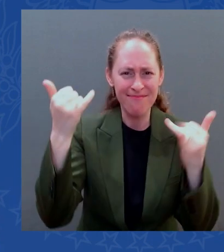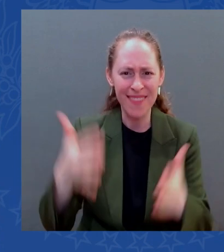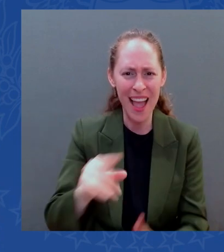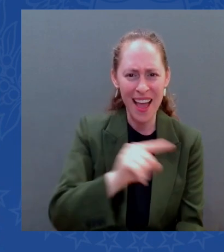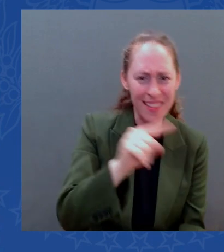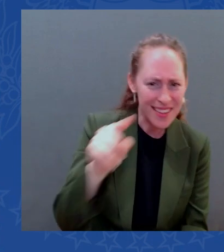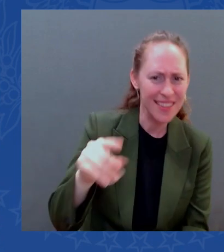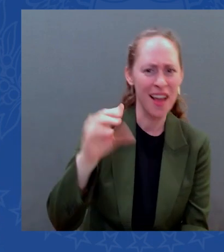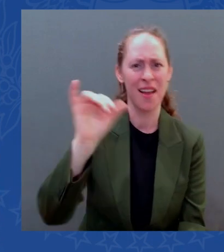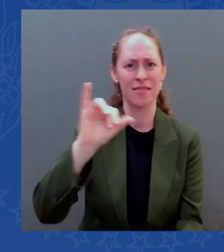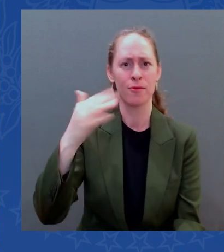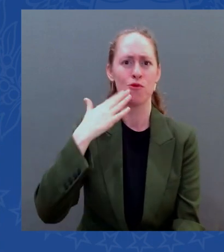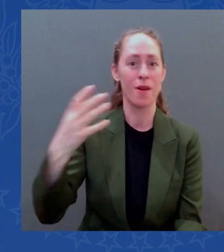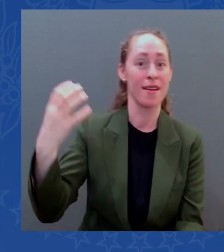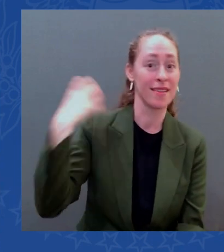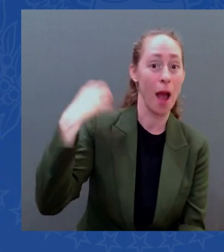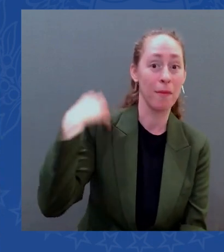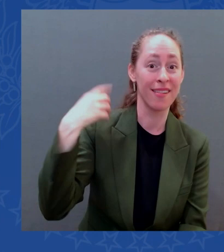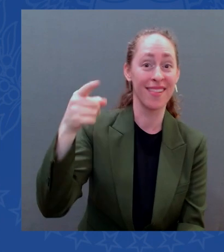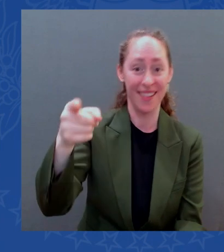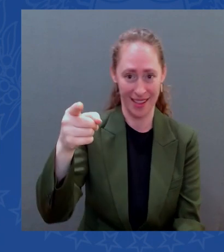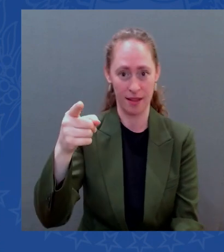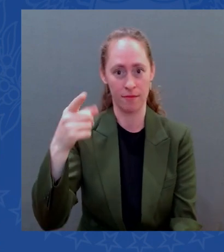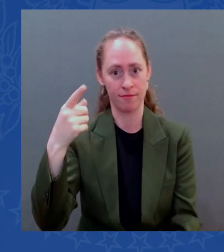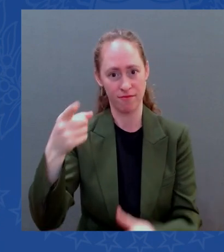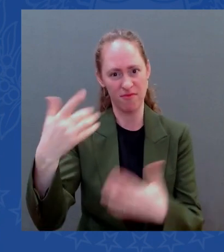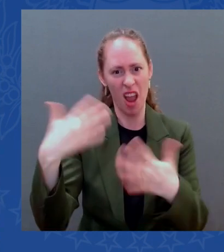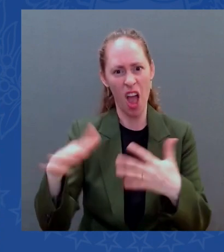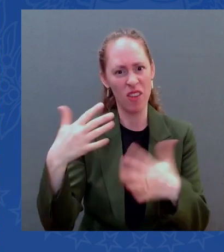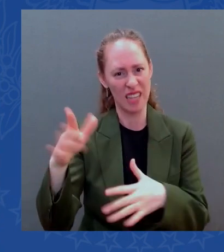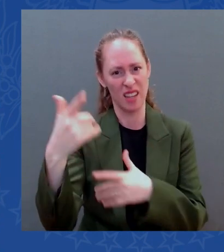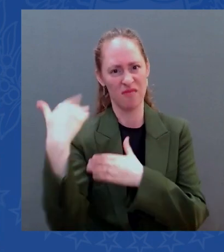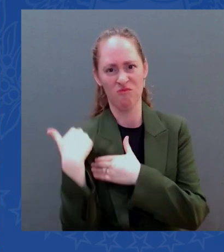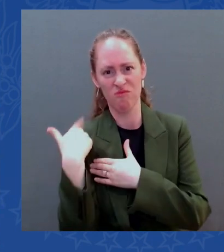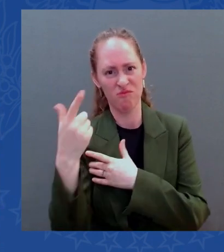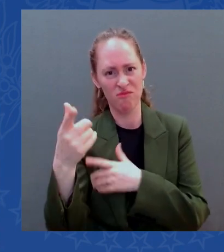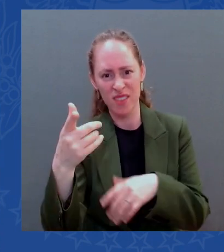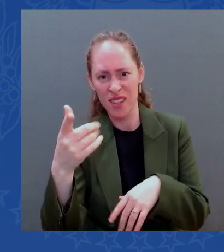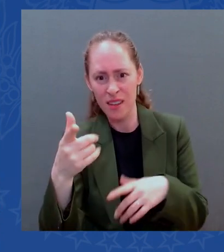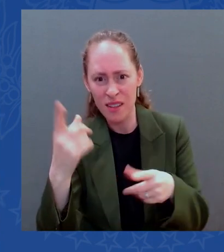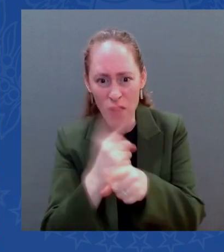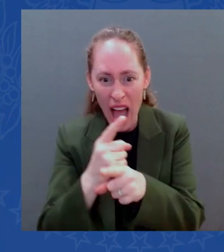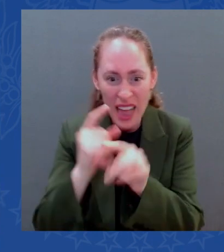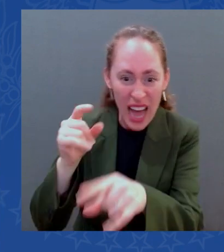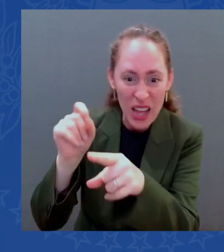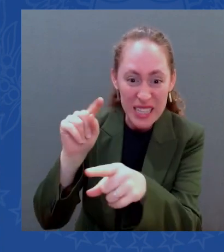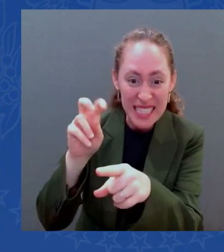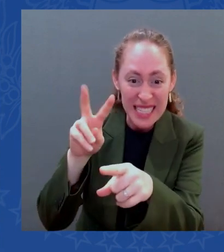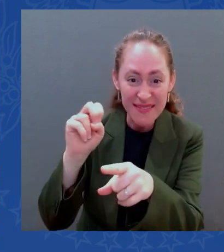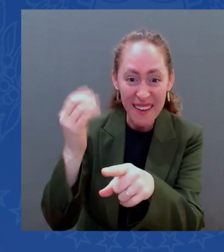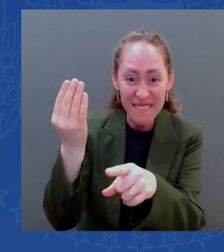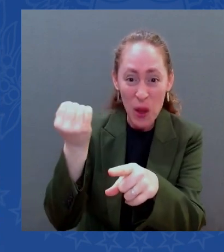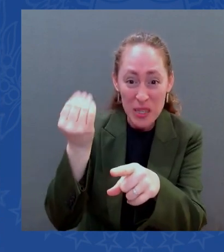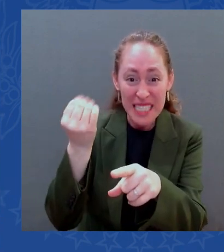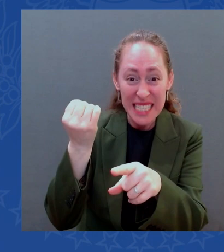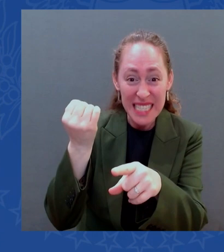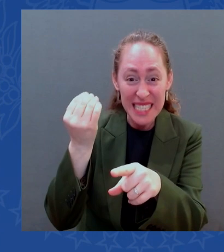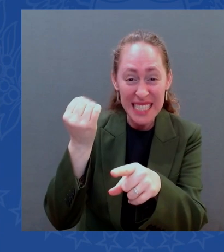Steve, 14 seasons? Mr. Stamkos: Yep. The President: You're getting old, man. I don't know.